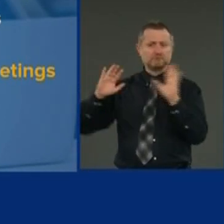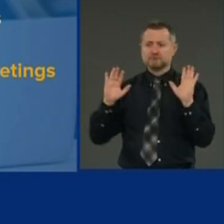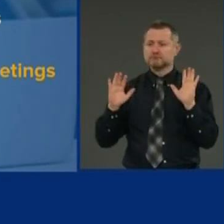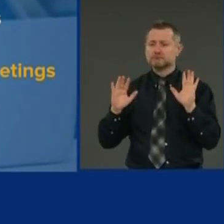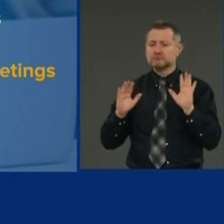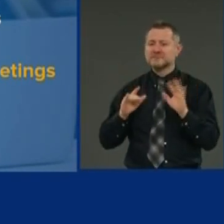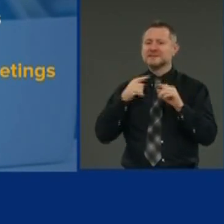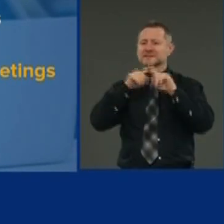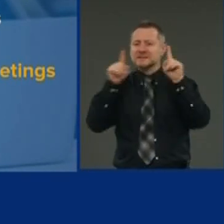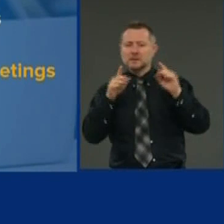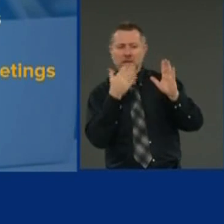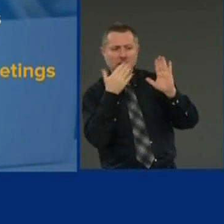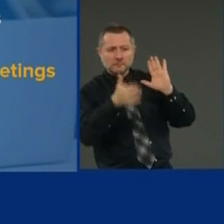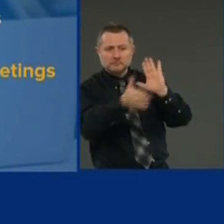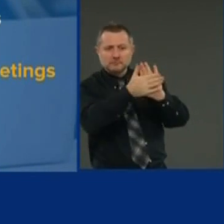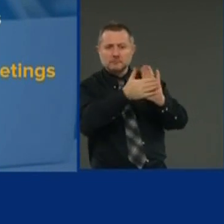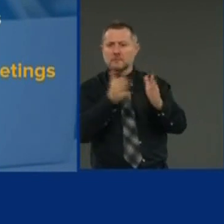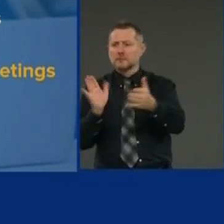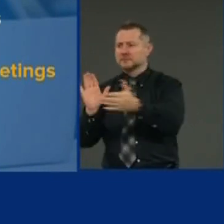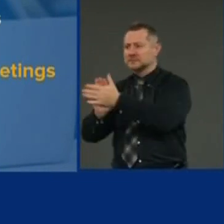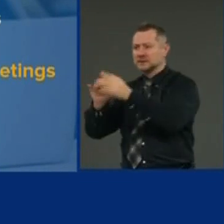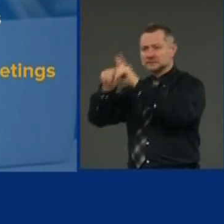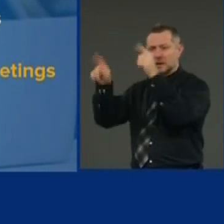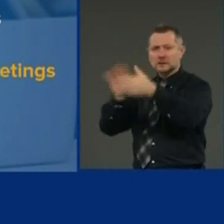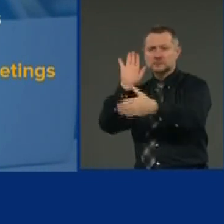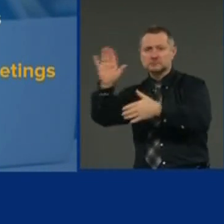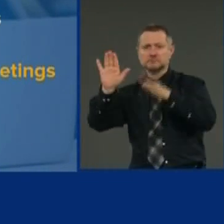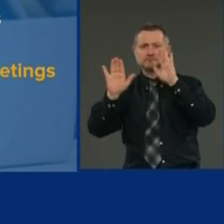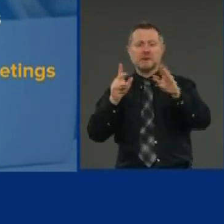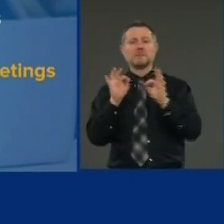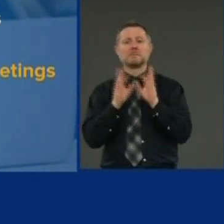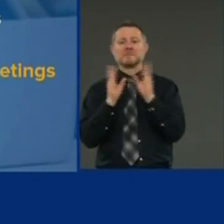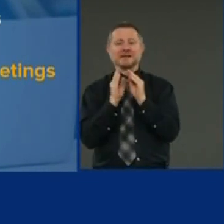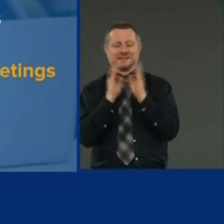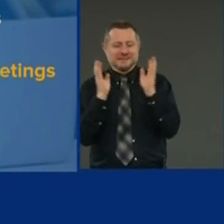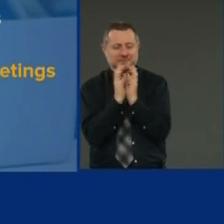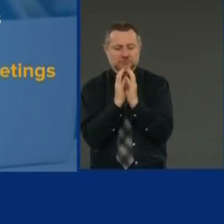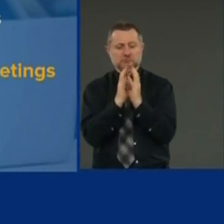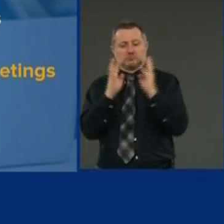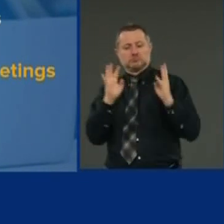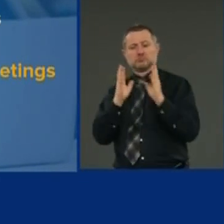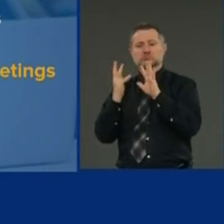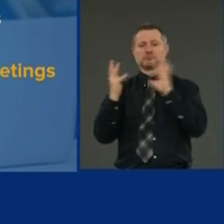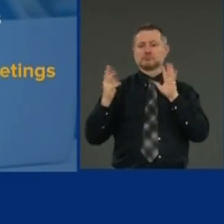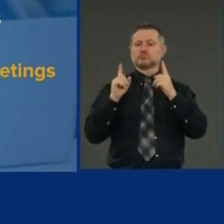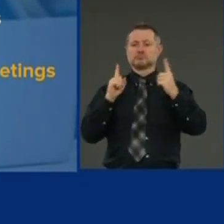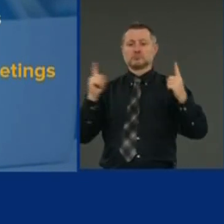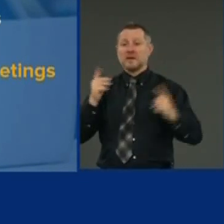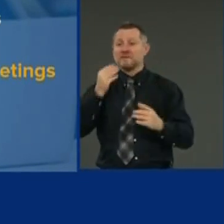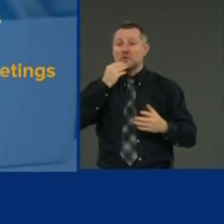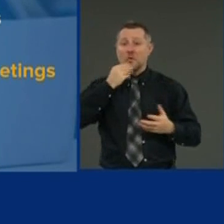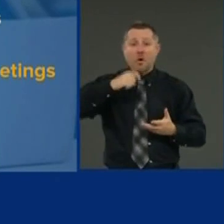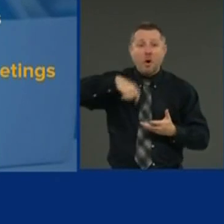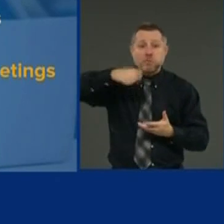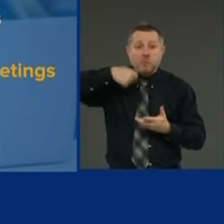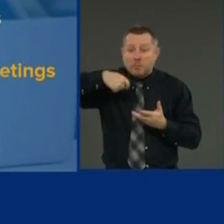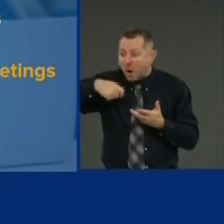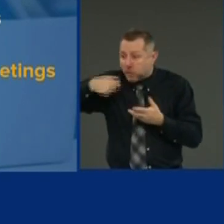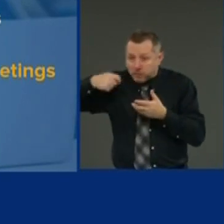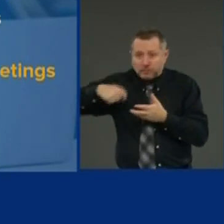IT'S 50 PERCENT OCCUPANCY IN OFFICE BUILDINGS, SIGNAGE ON MARKERS, ET CETERA, NO MEETINGS